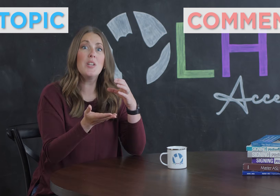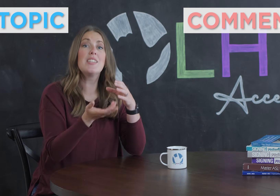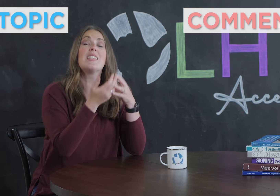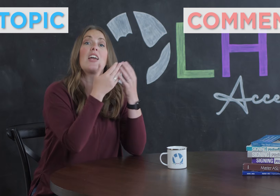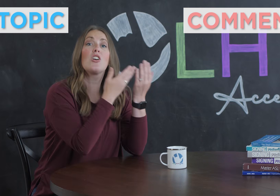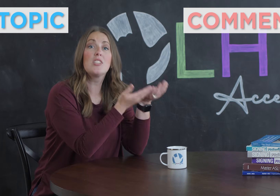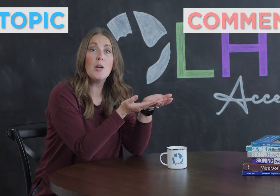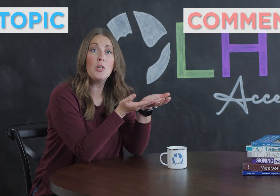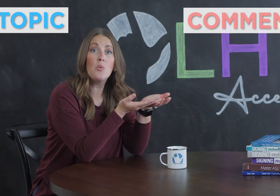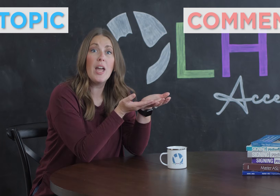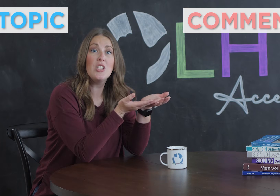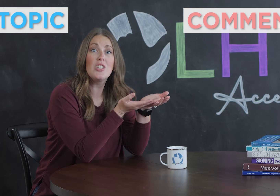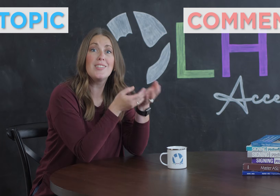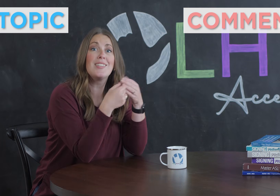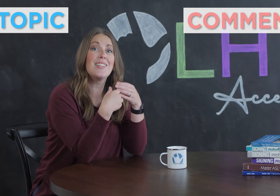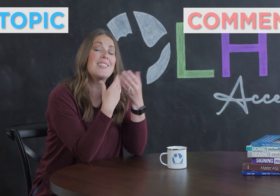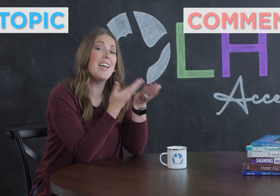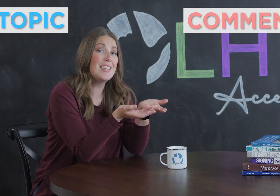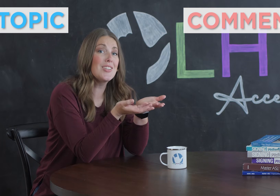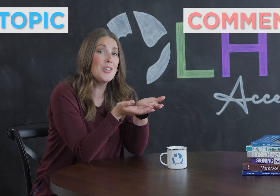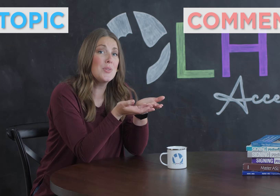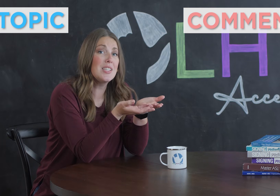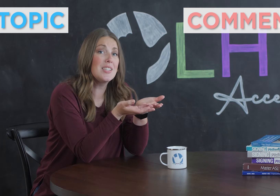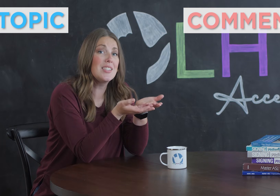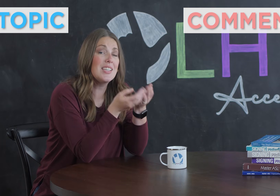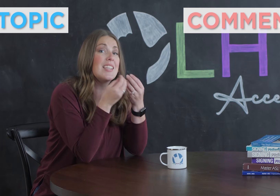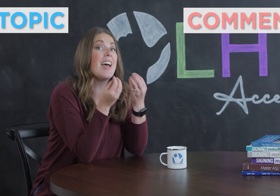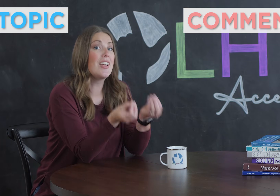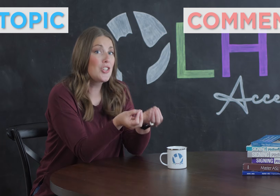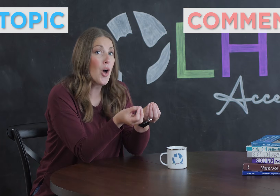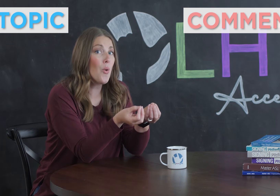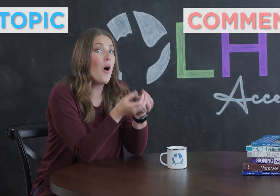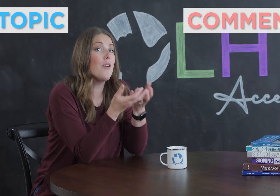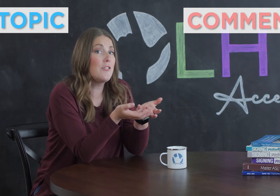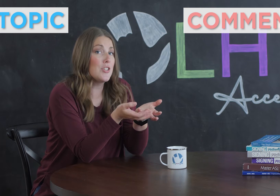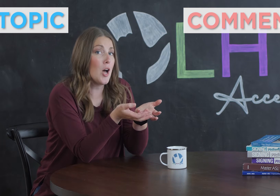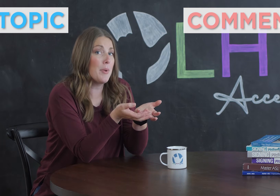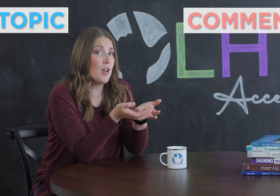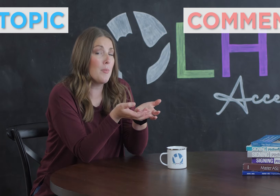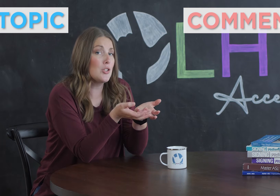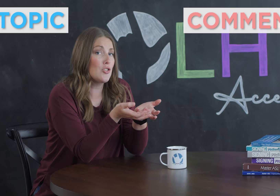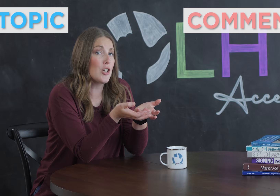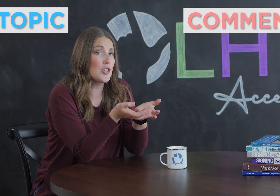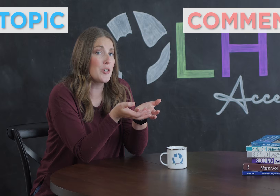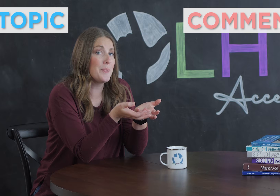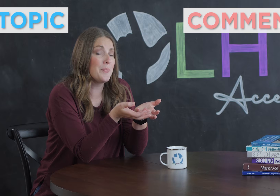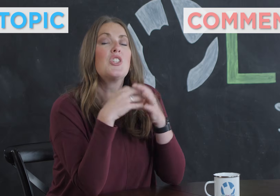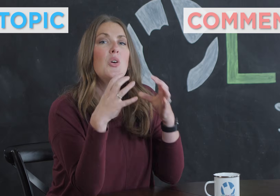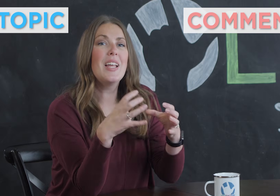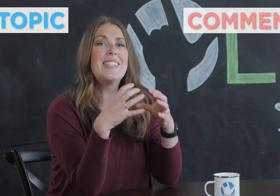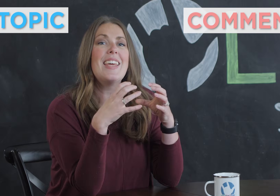notice that our wh-sentences and yes/no sentences go off of a topic-comment structure. So let's